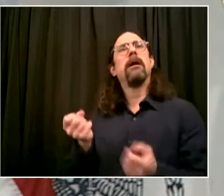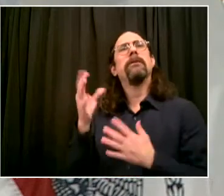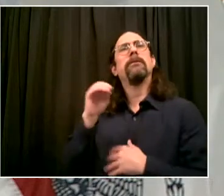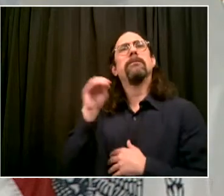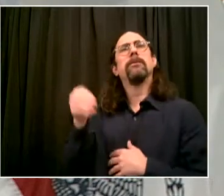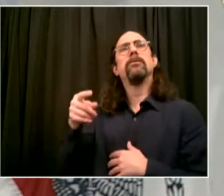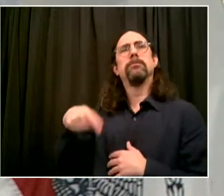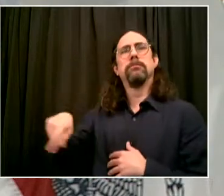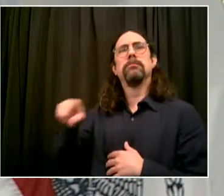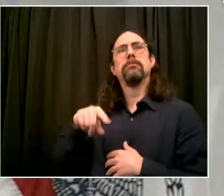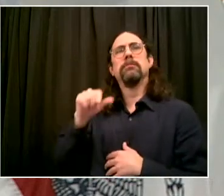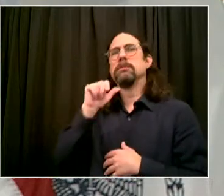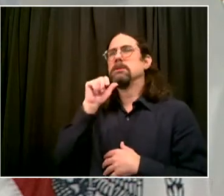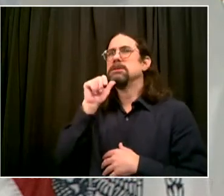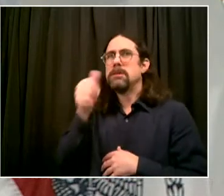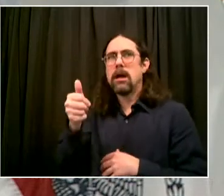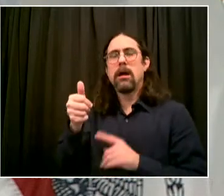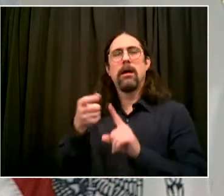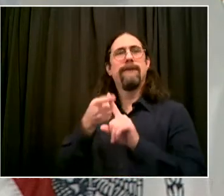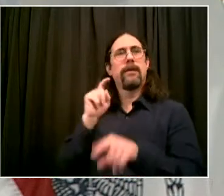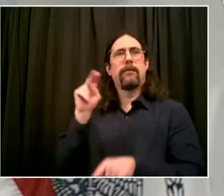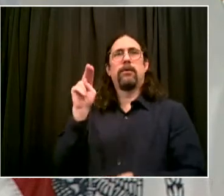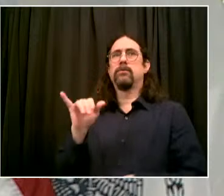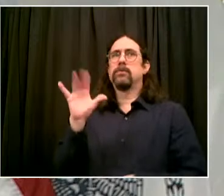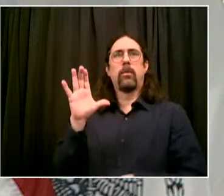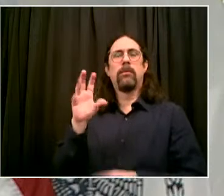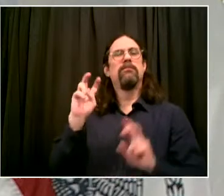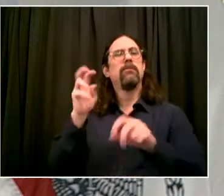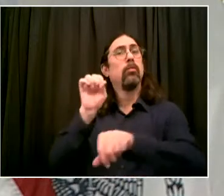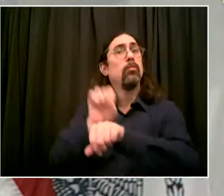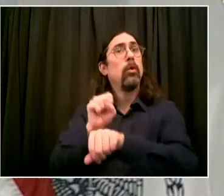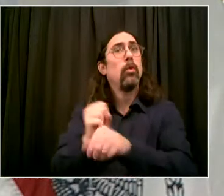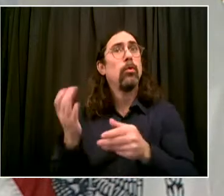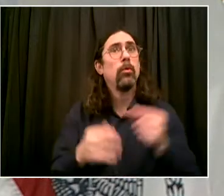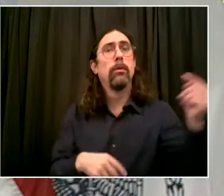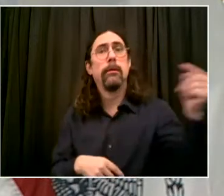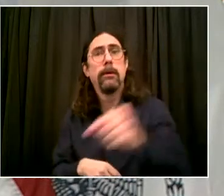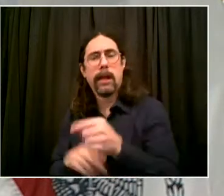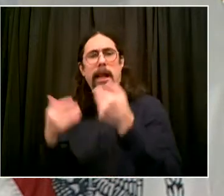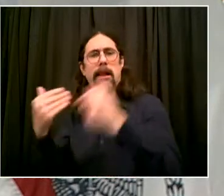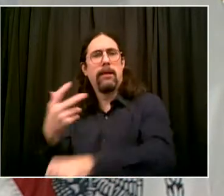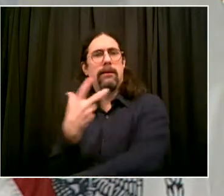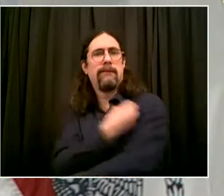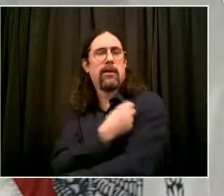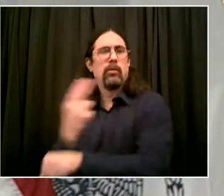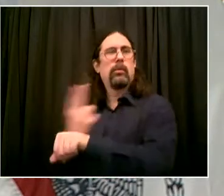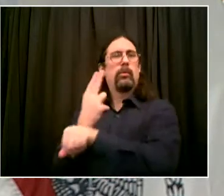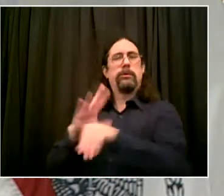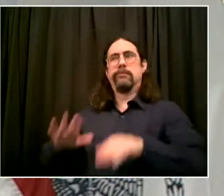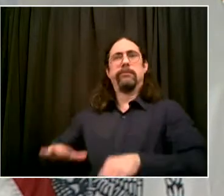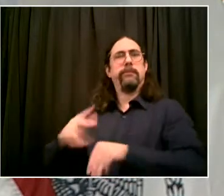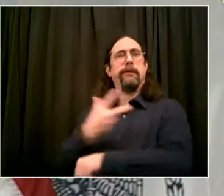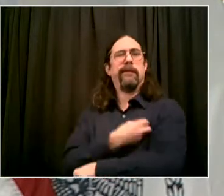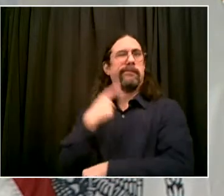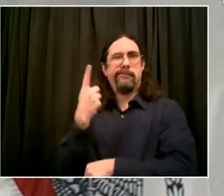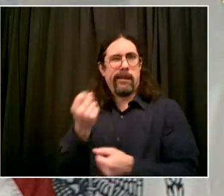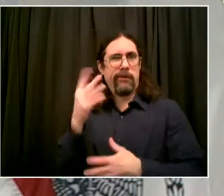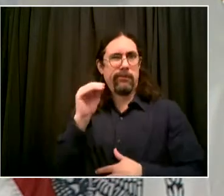ININRFOMATION OUT SHORTLY ON THE COMPOSITION IN GENERAL, SEVERAL